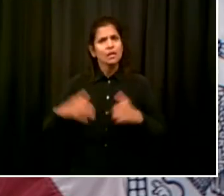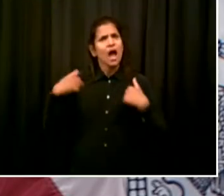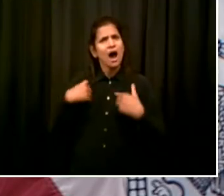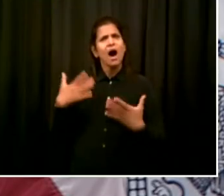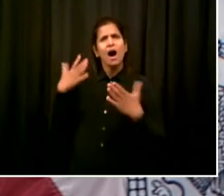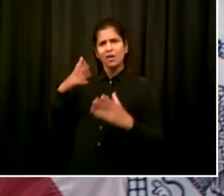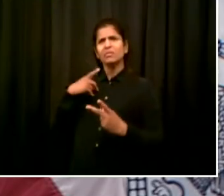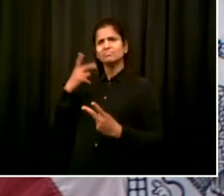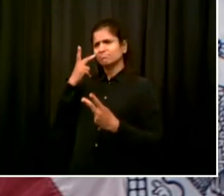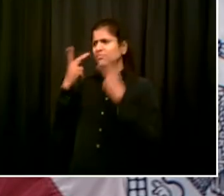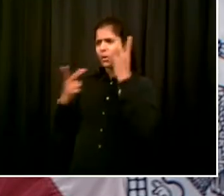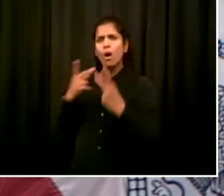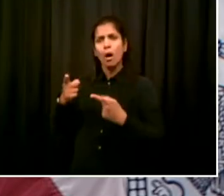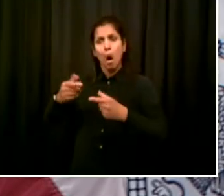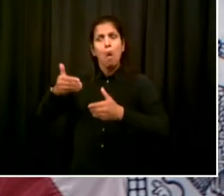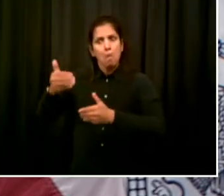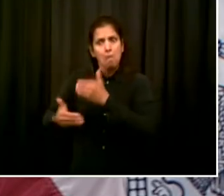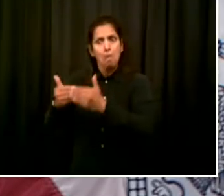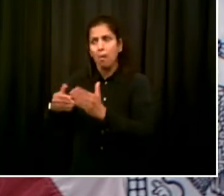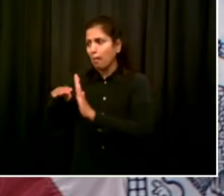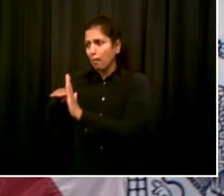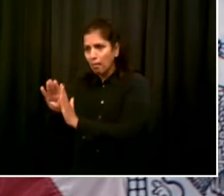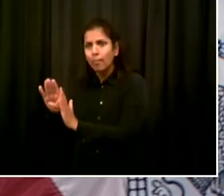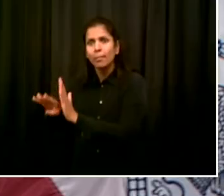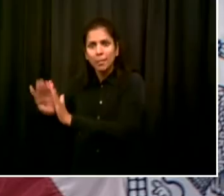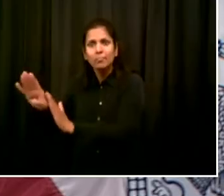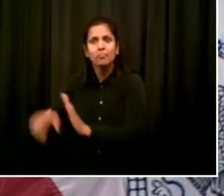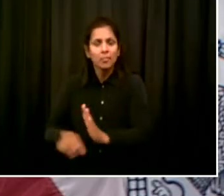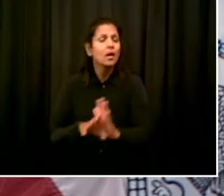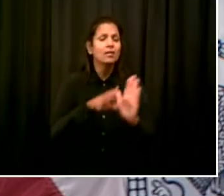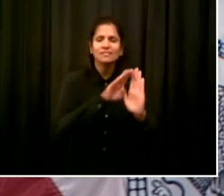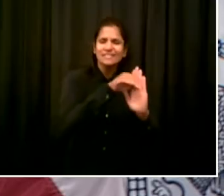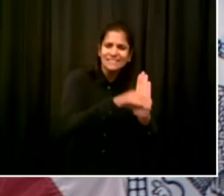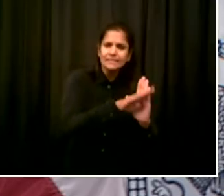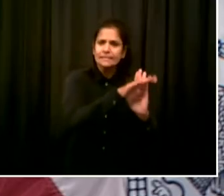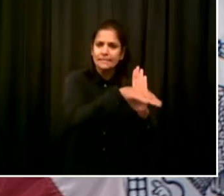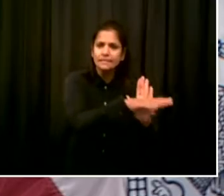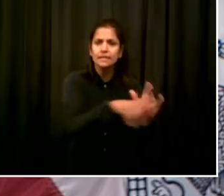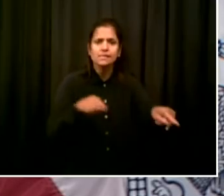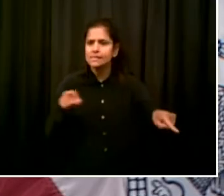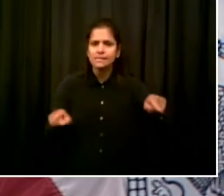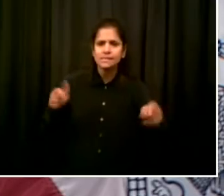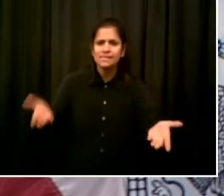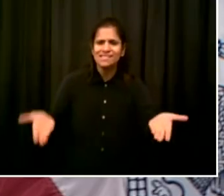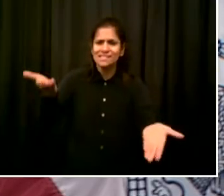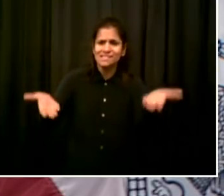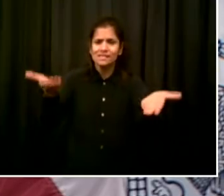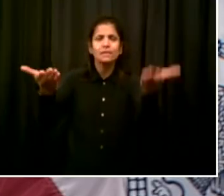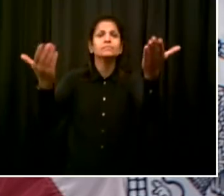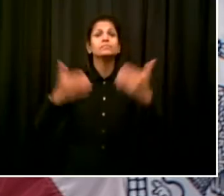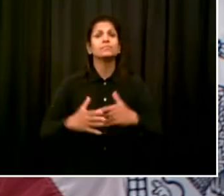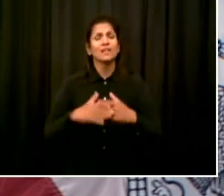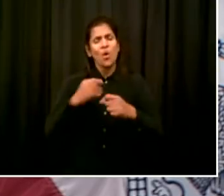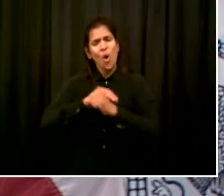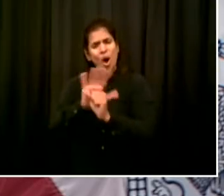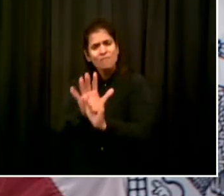I AM SEEING REAL PROGRESS . I'M NO T IGONG O TLET ANYTHING ABOUT THIS MULTIPLE CRISIS OF THE